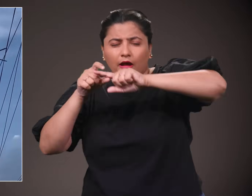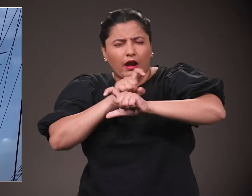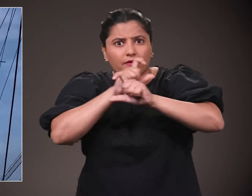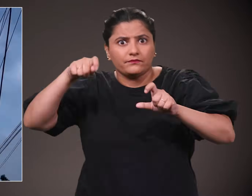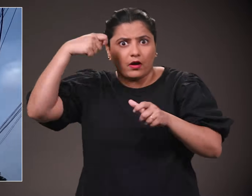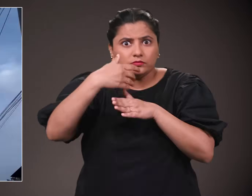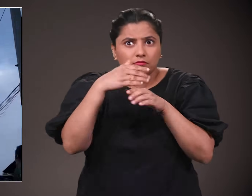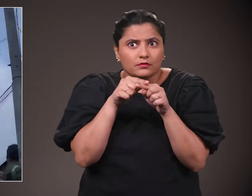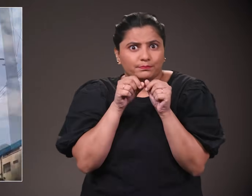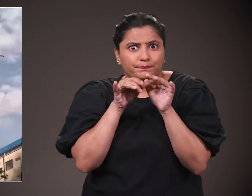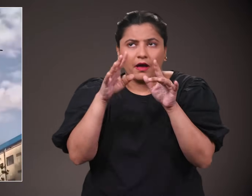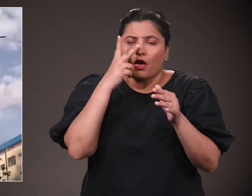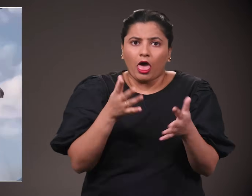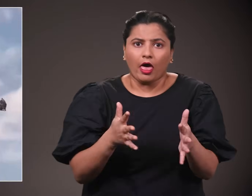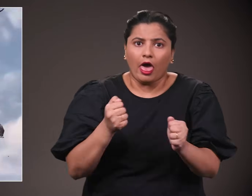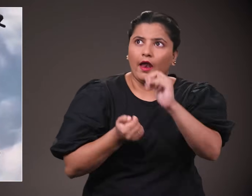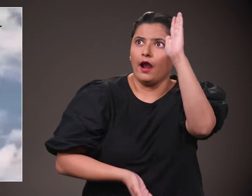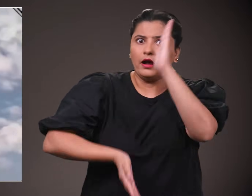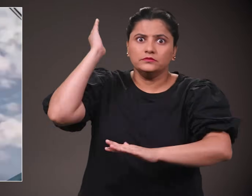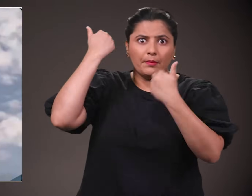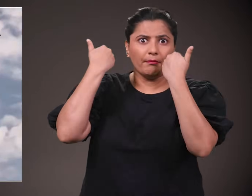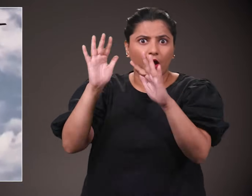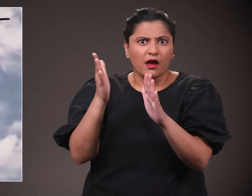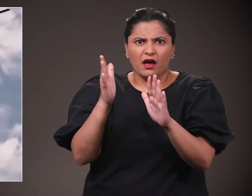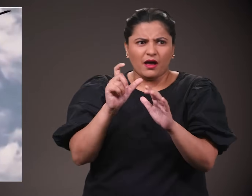Social media clips showed troops evacuating officials who ran away scared!